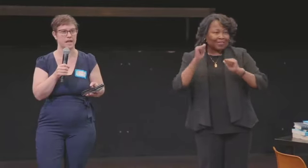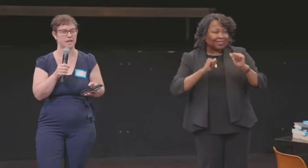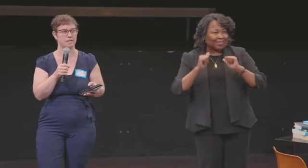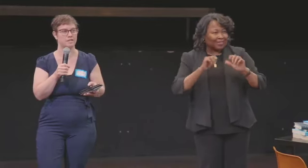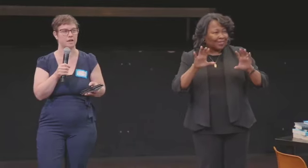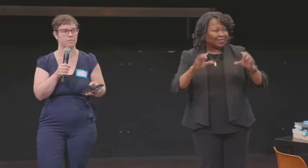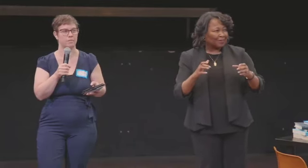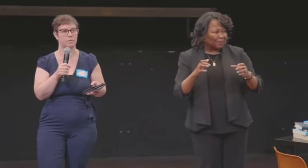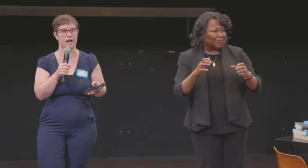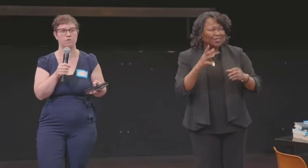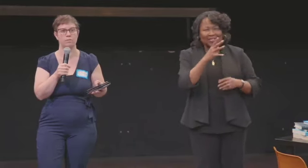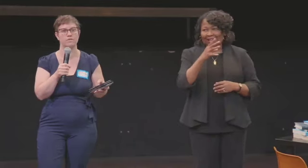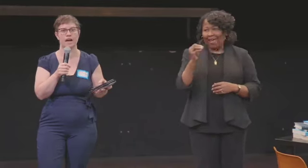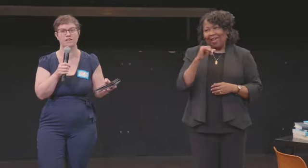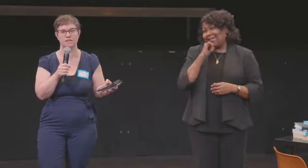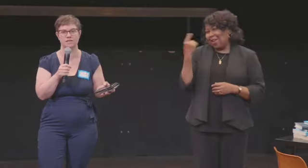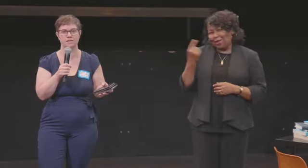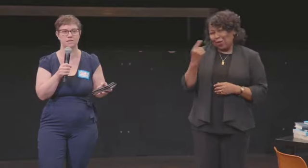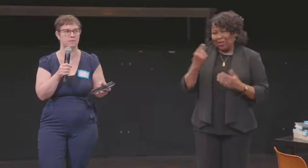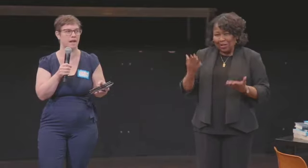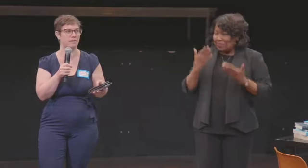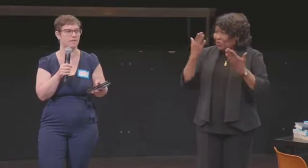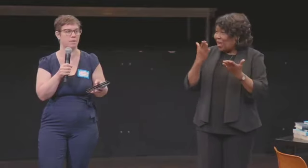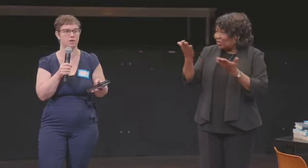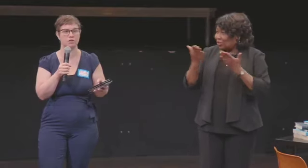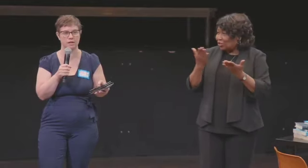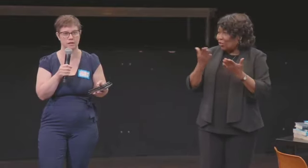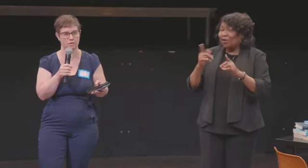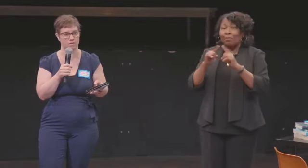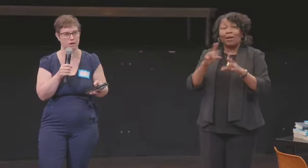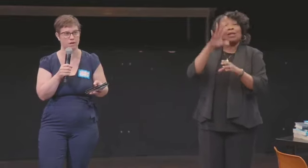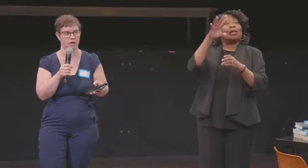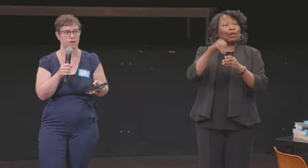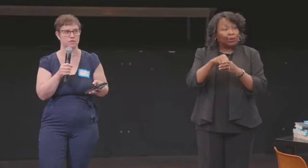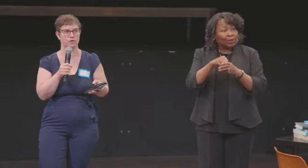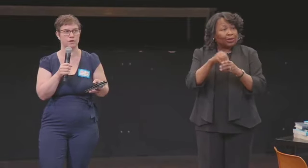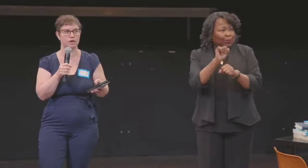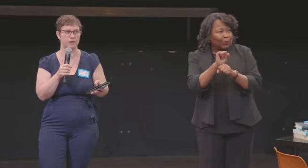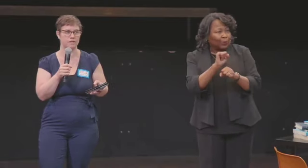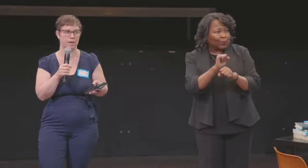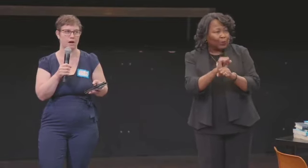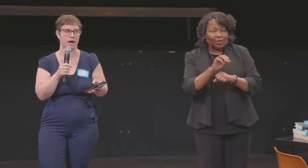and not only provide services but have them included in the work. And so if you're curious about